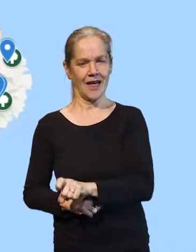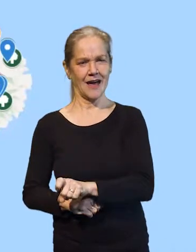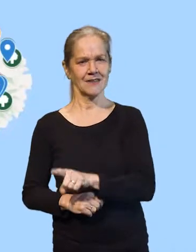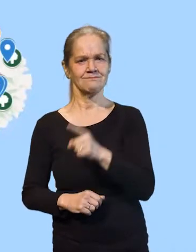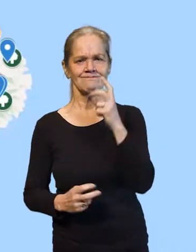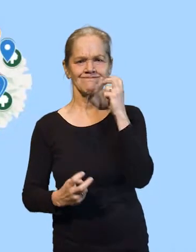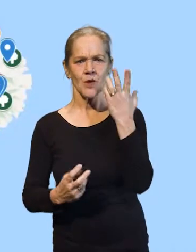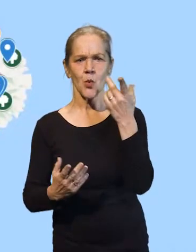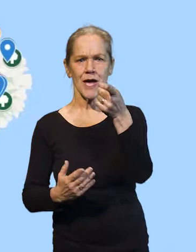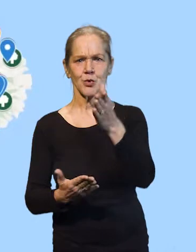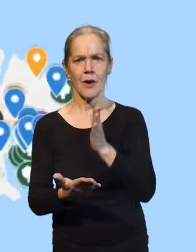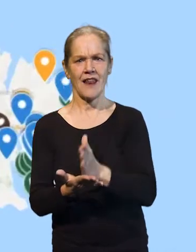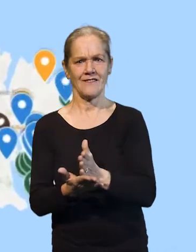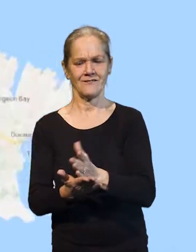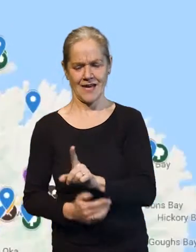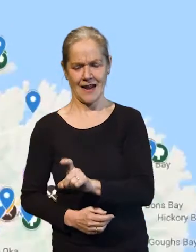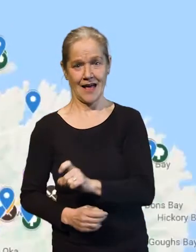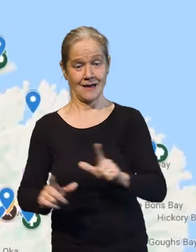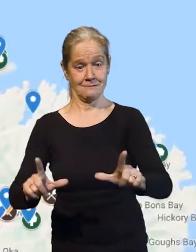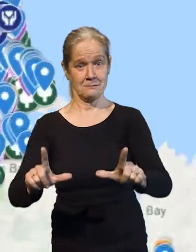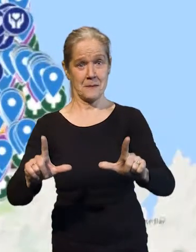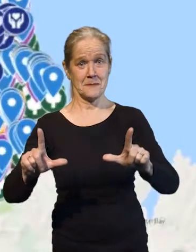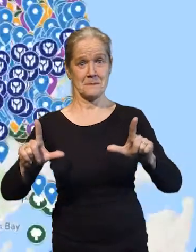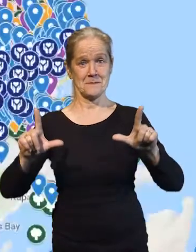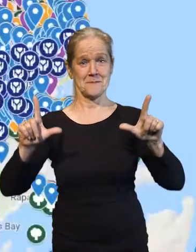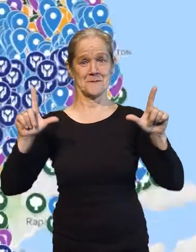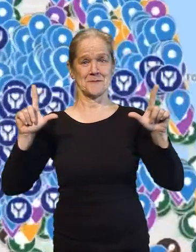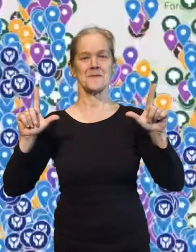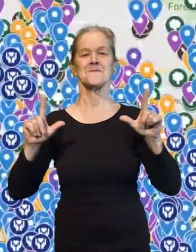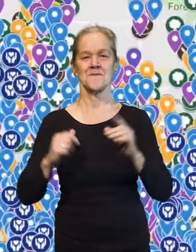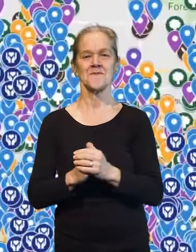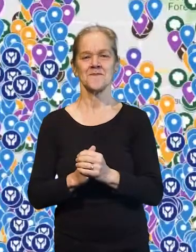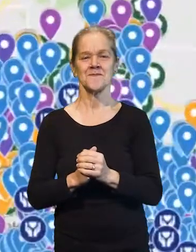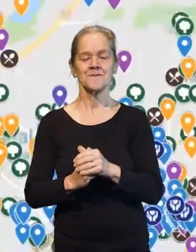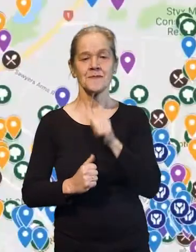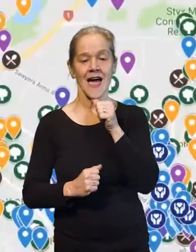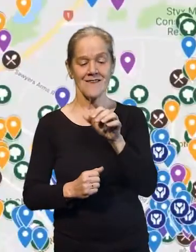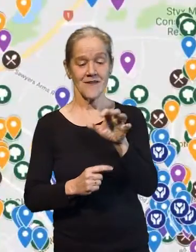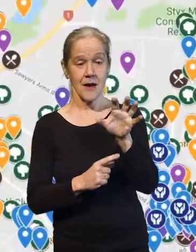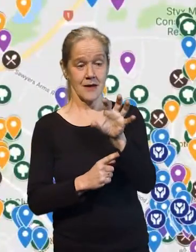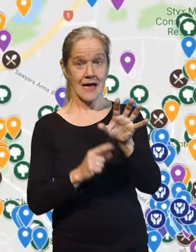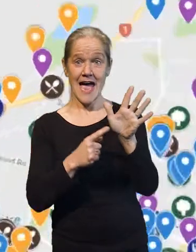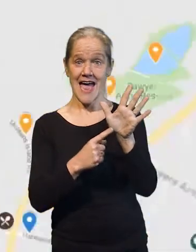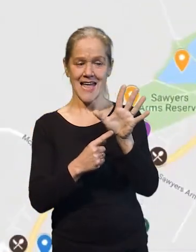arrows down here at the left. And then using the little hand, hold down the left key, the left button on the mouse,